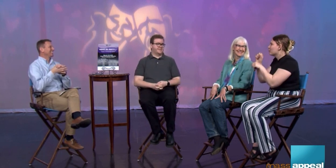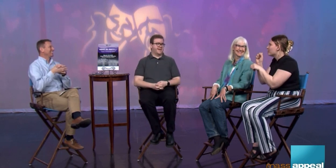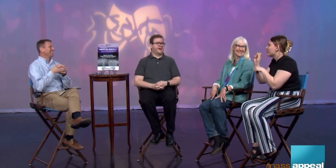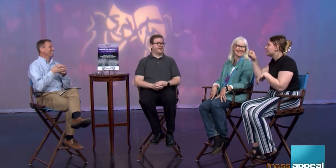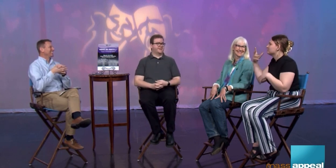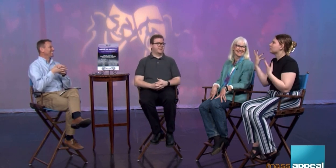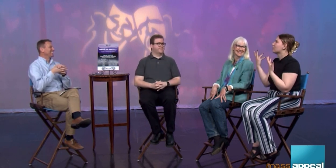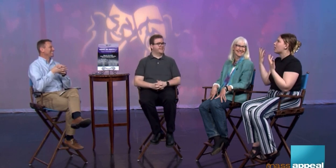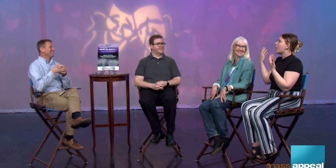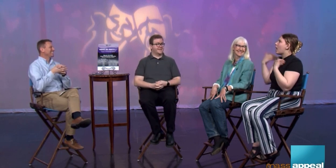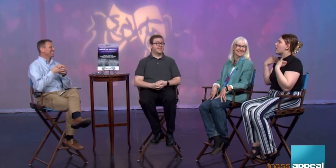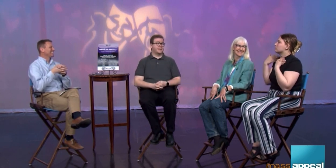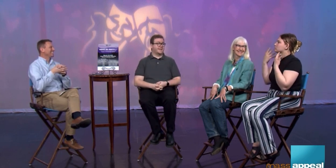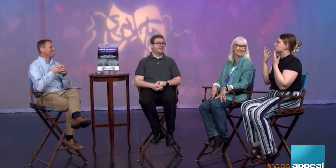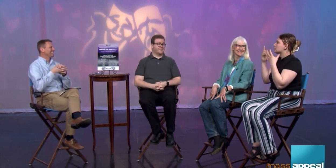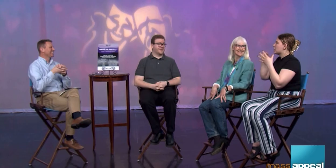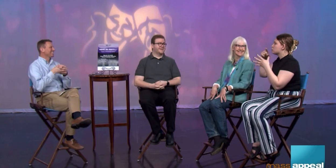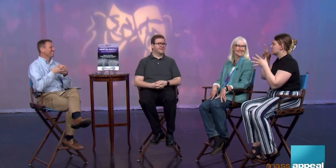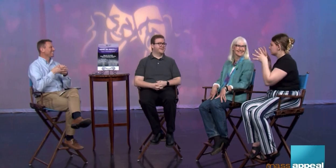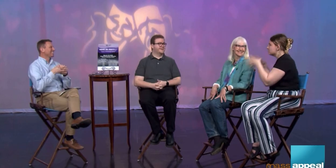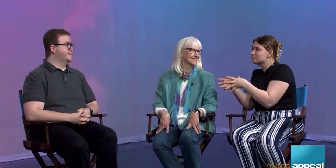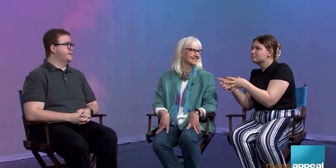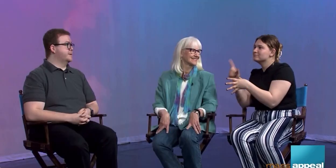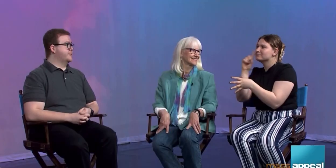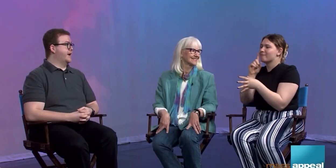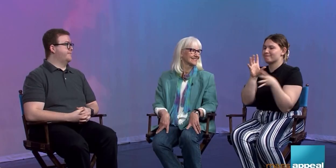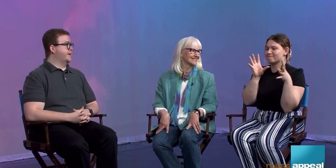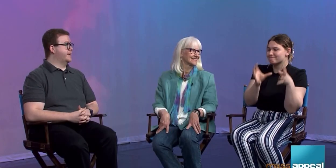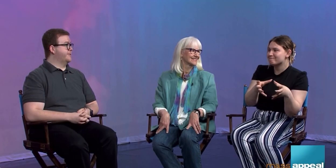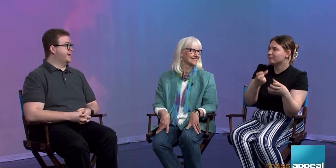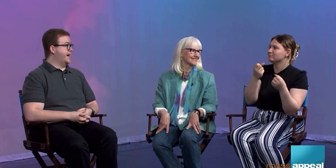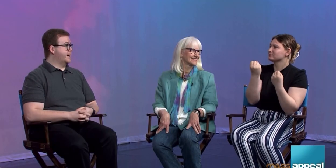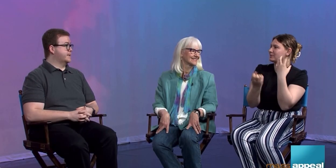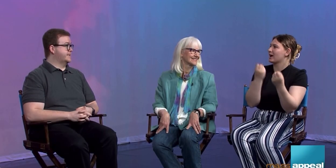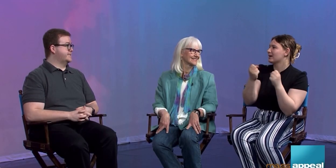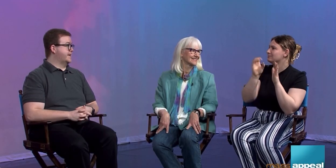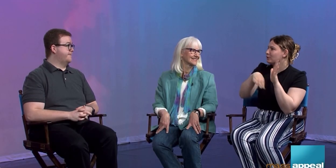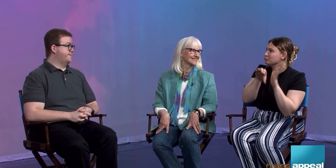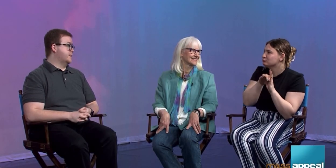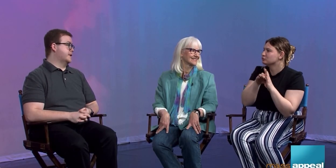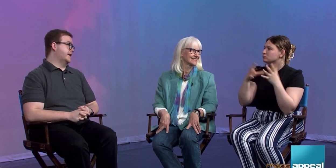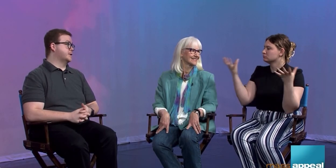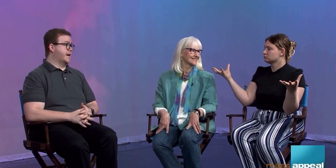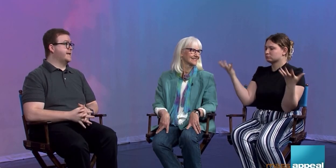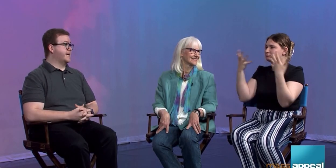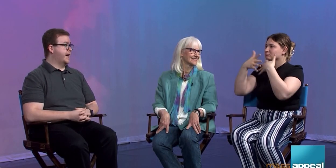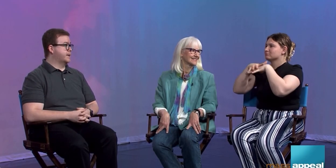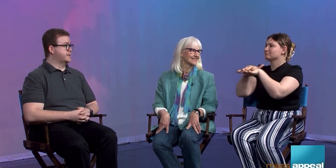Yeah, it's really a lot of work. So you have a hearing cast and a Deaf signing cast